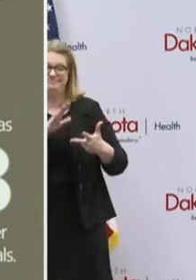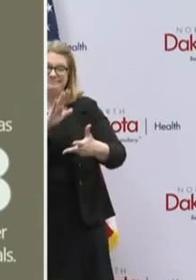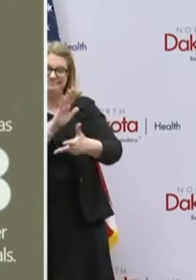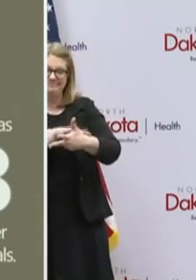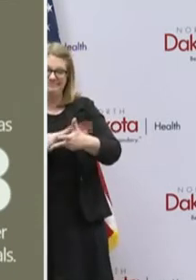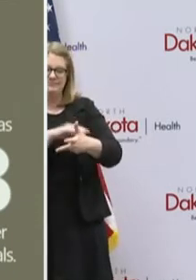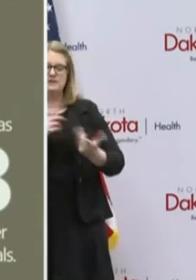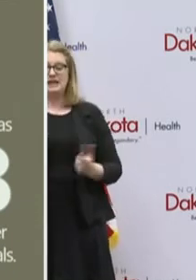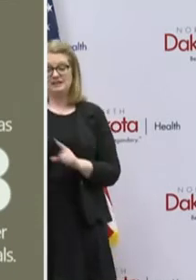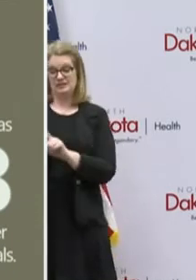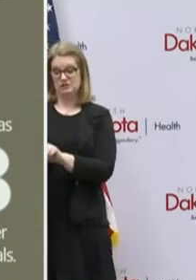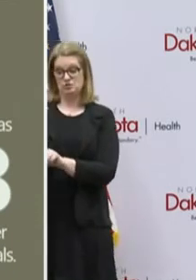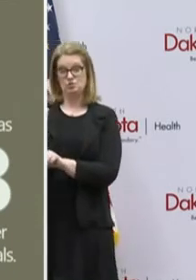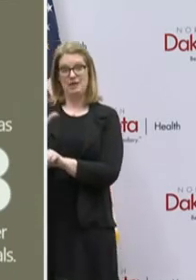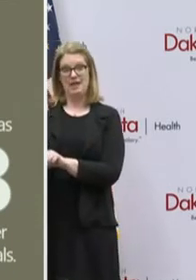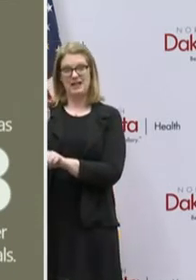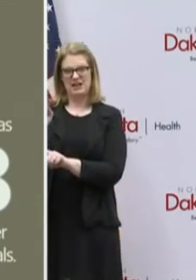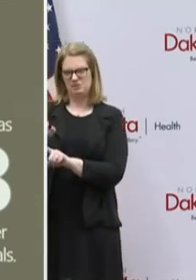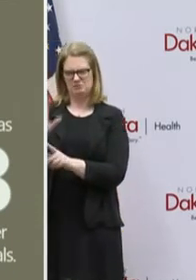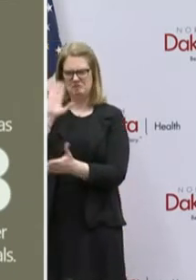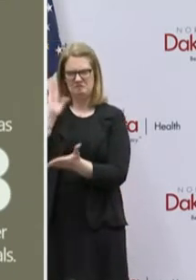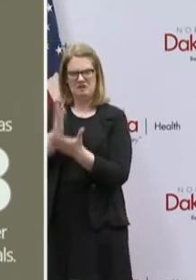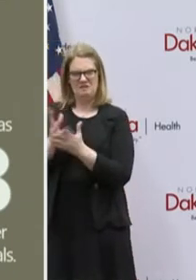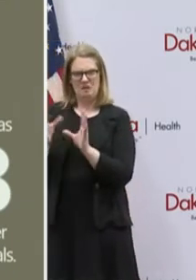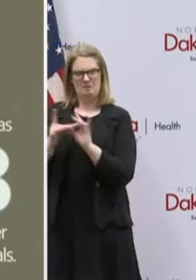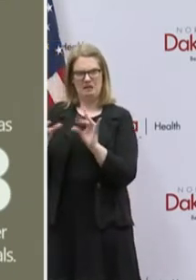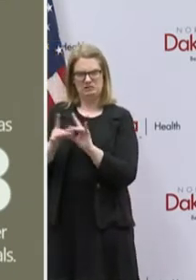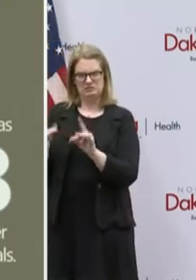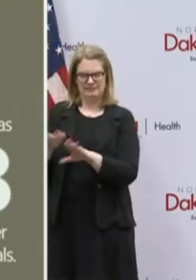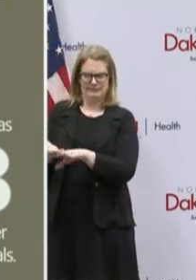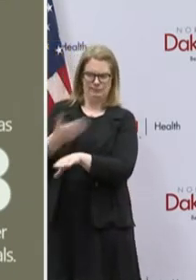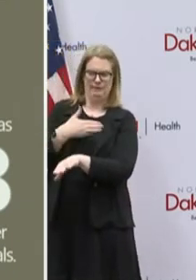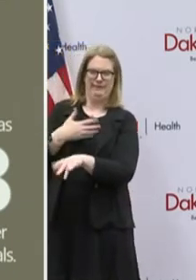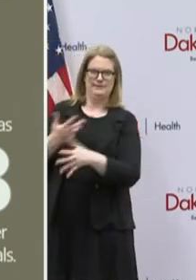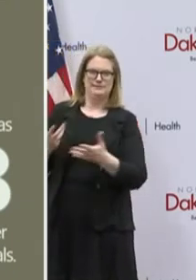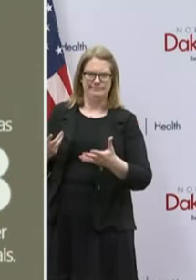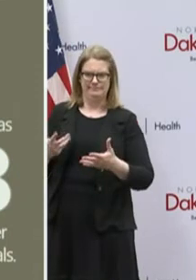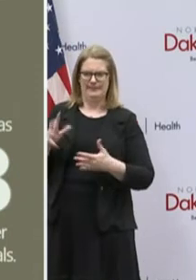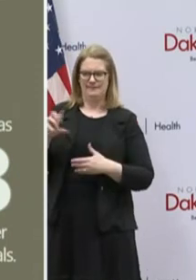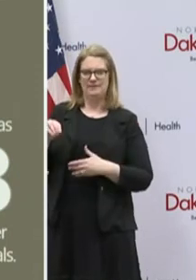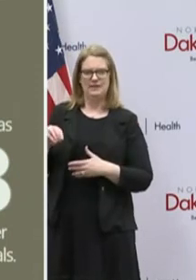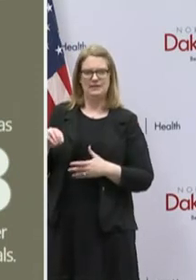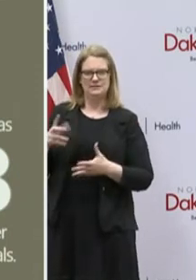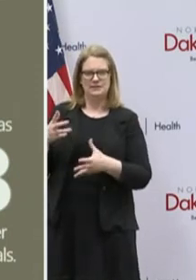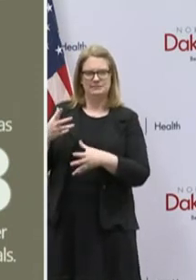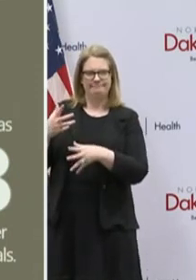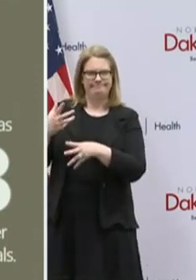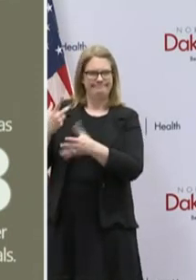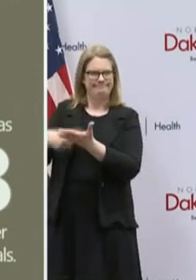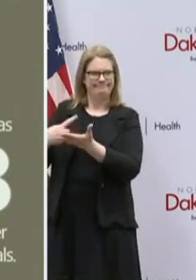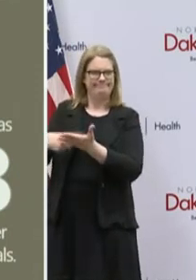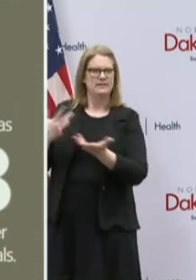OF RESIDENTS AND STAFF, AND SO AGAIN, AS WE TAKE A LOOK AT LIKE TRAIL COUNTY, WHICH WE'VE NEVER